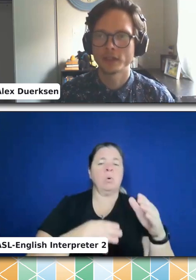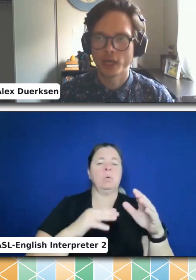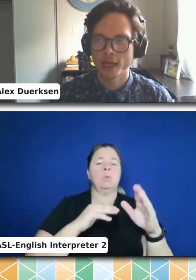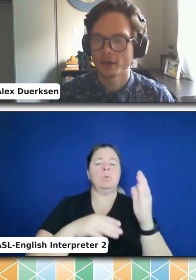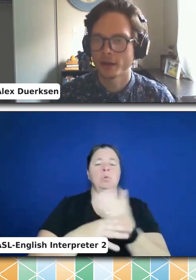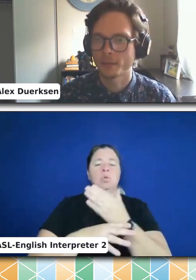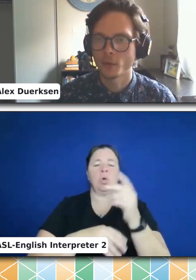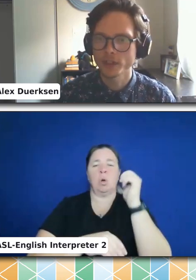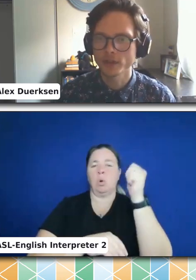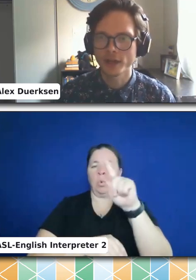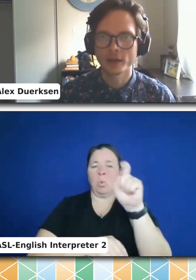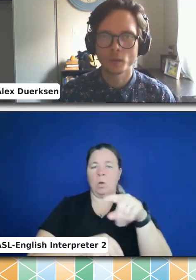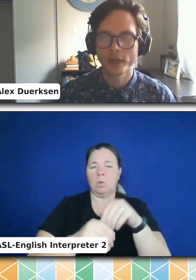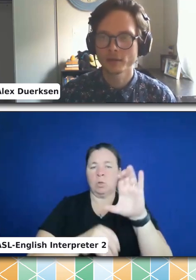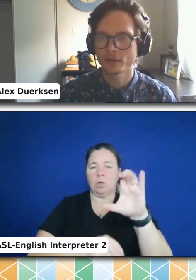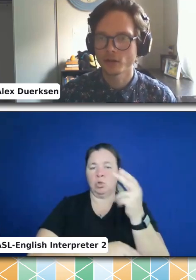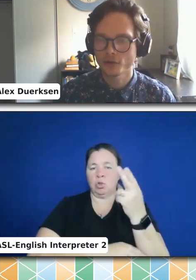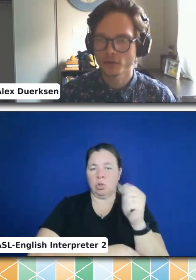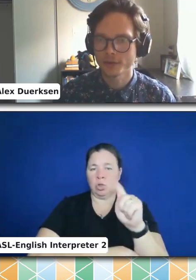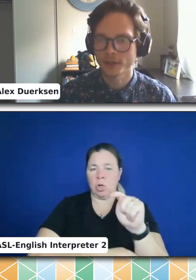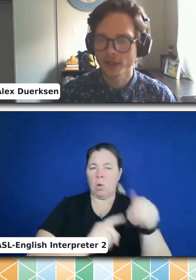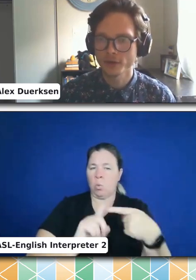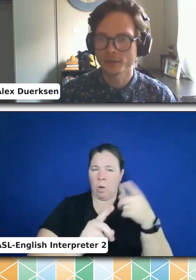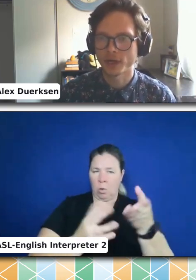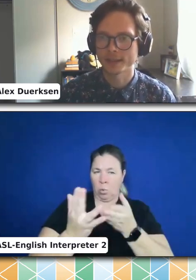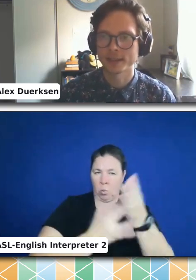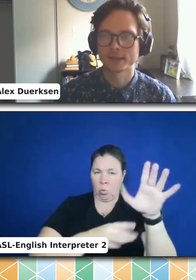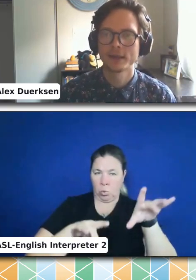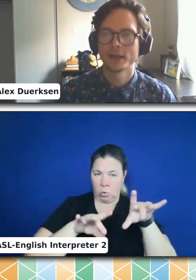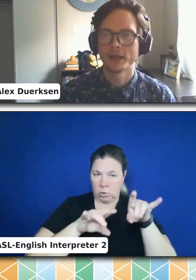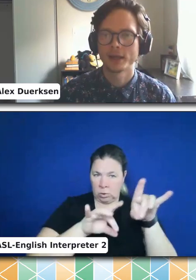Yep.